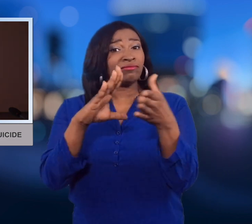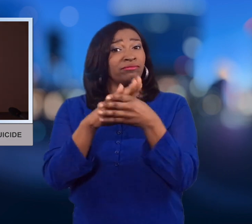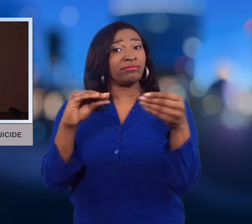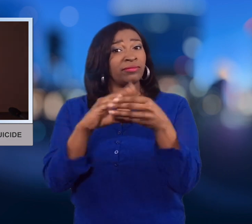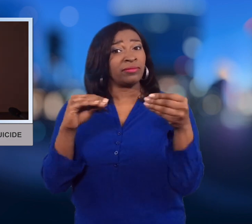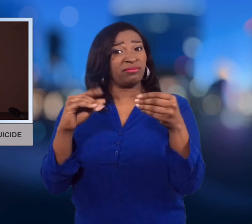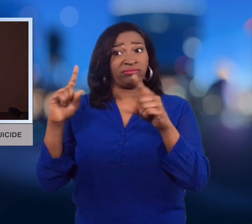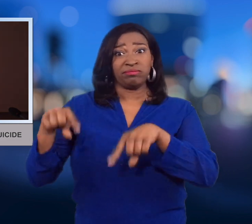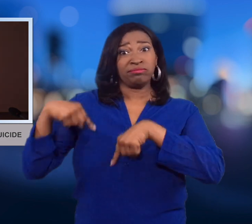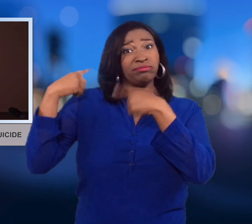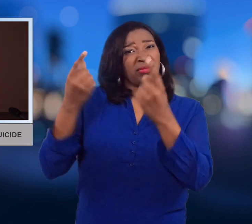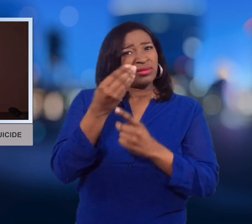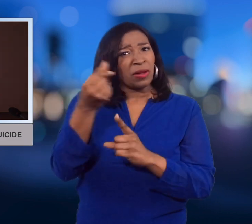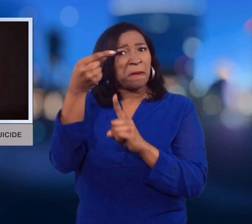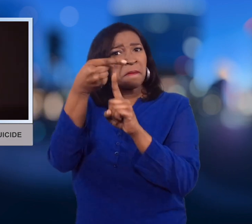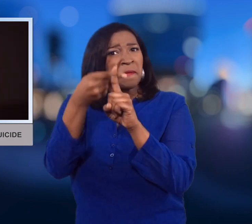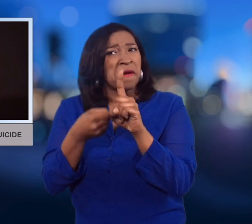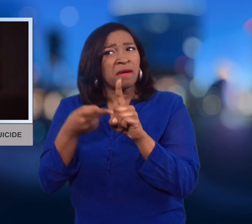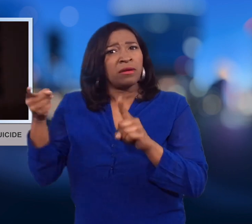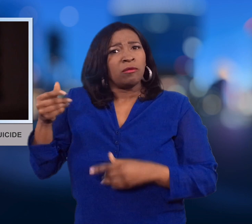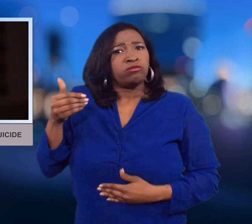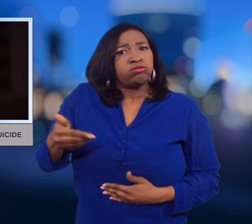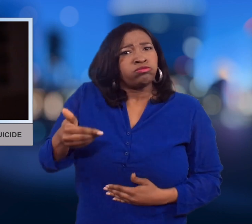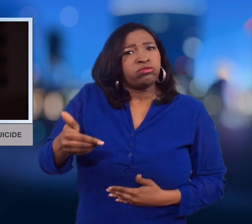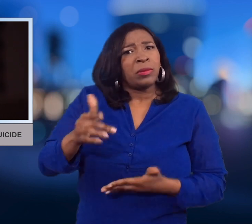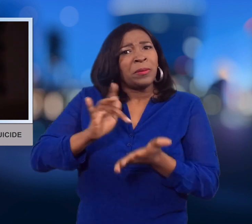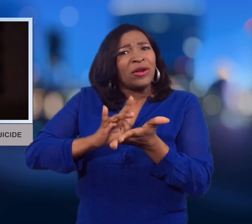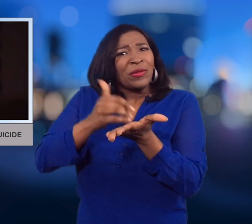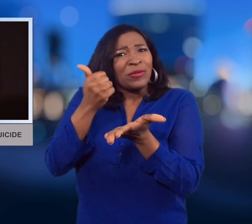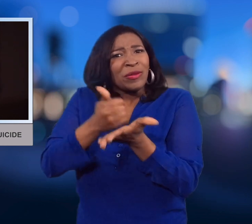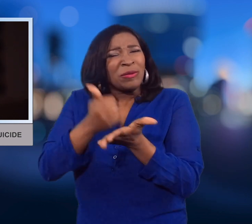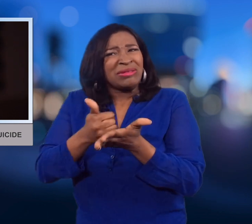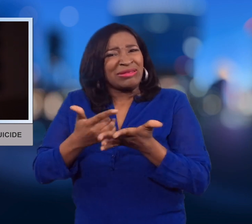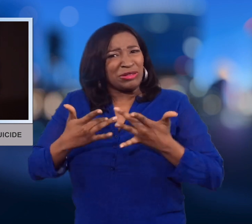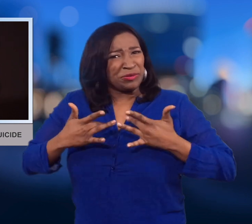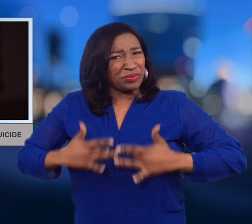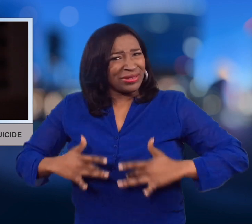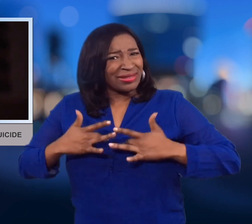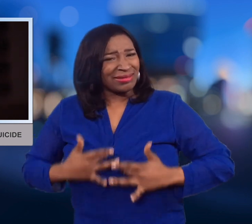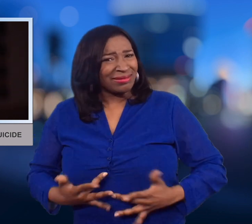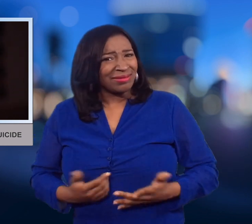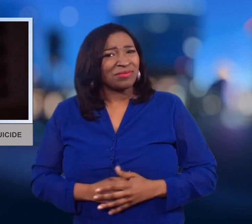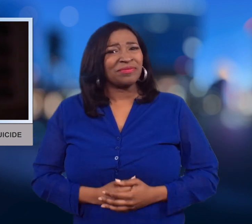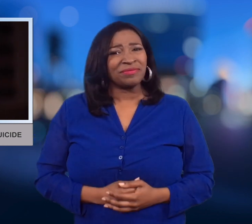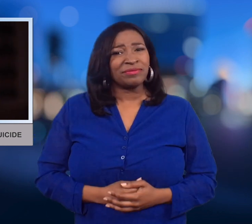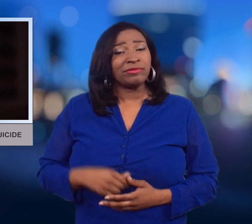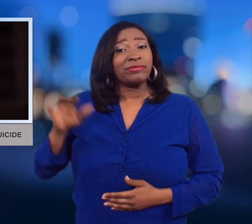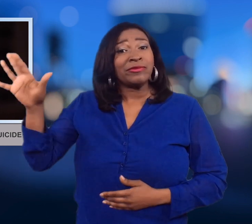Doctors say he had been receiving treatment for depression for several months.